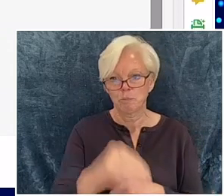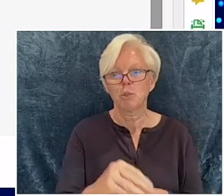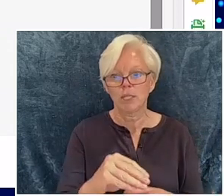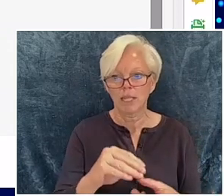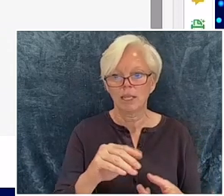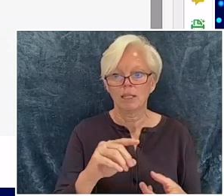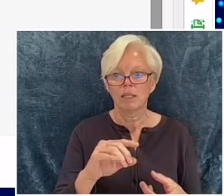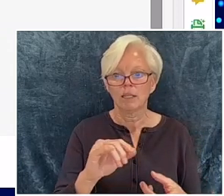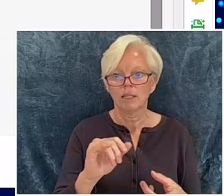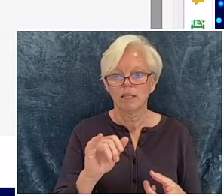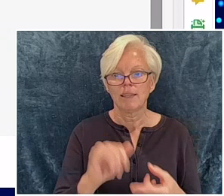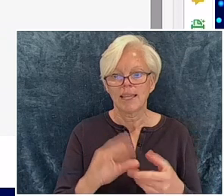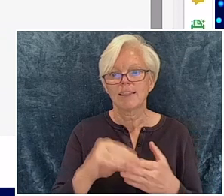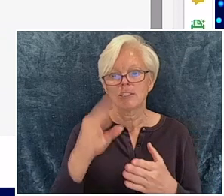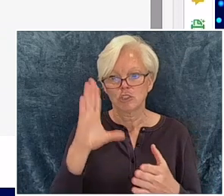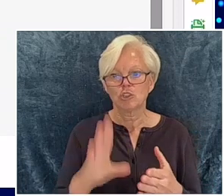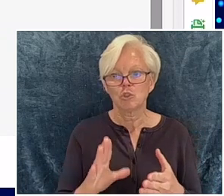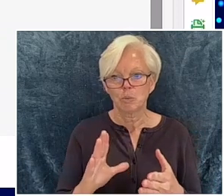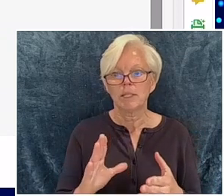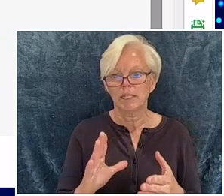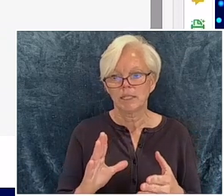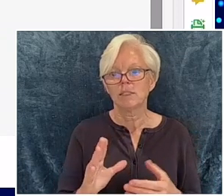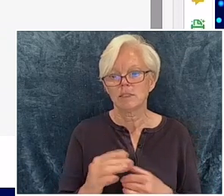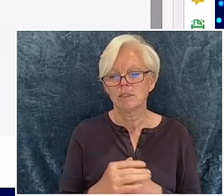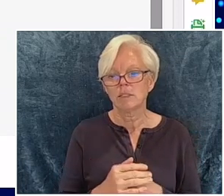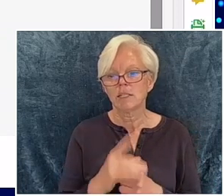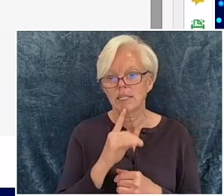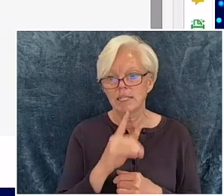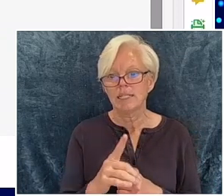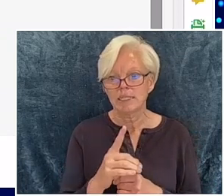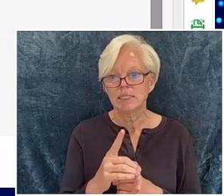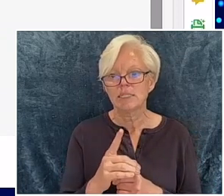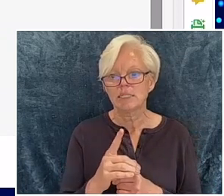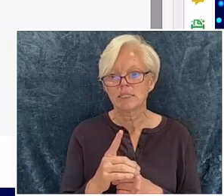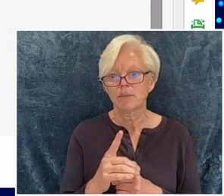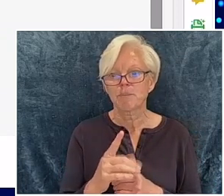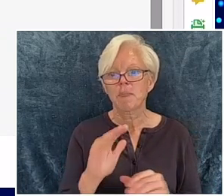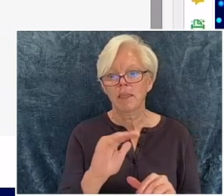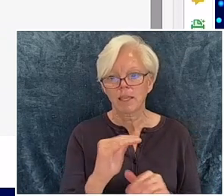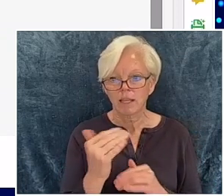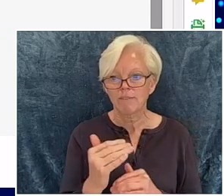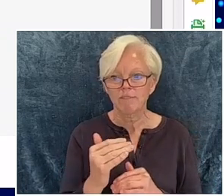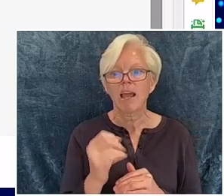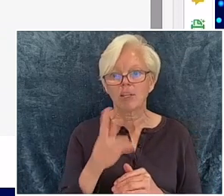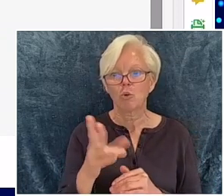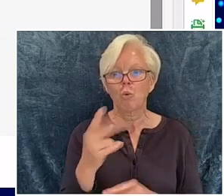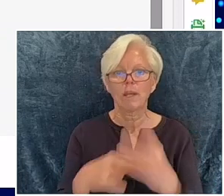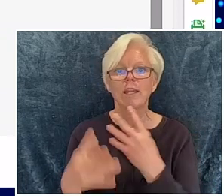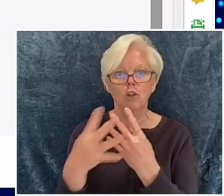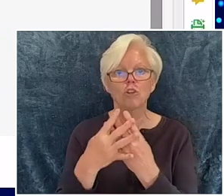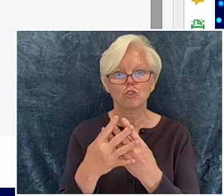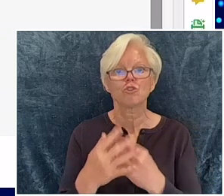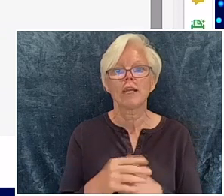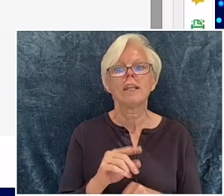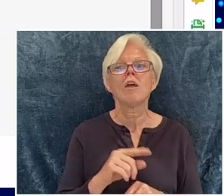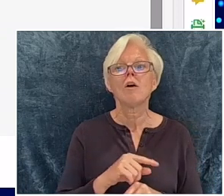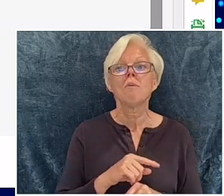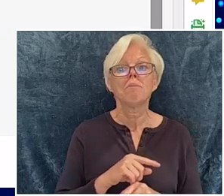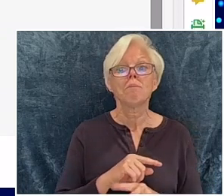student is a- is confined or incarcerated. We don't believe with respect to the